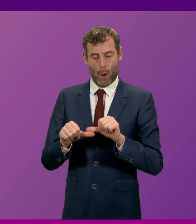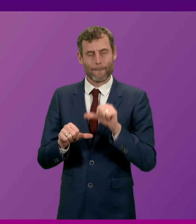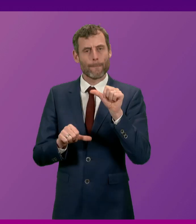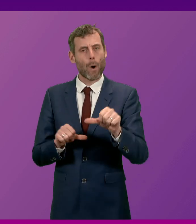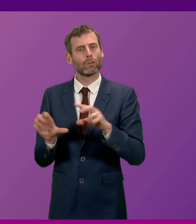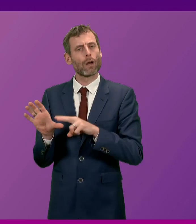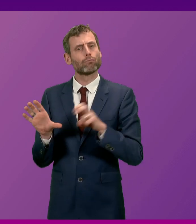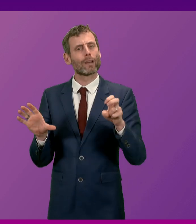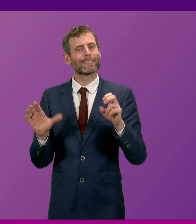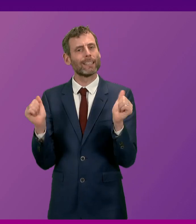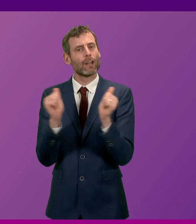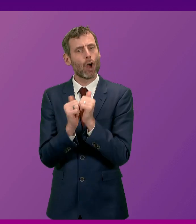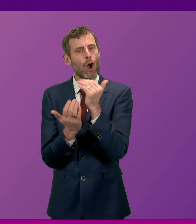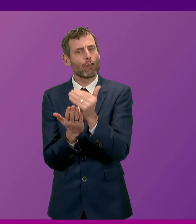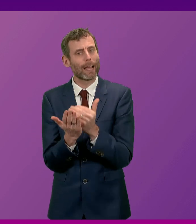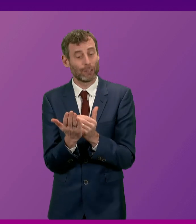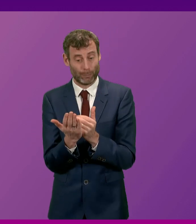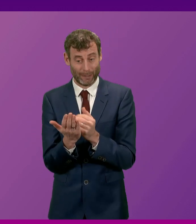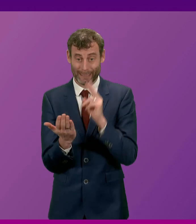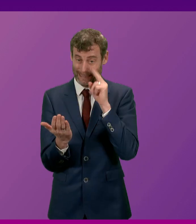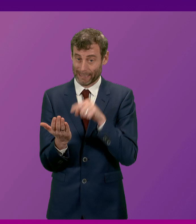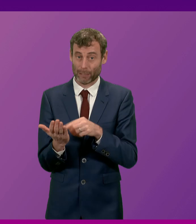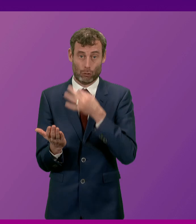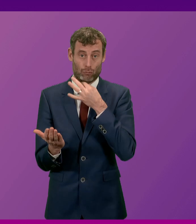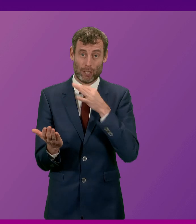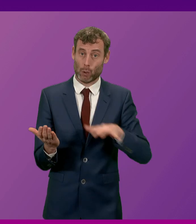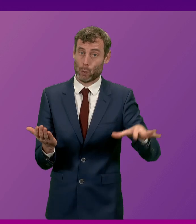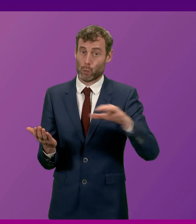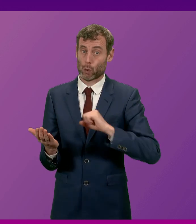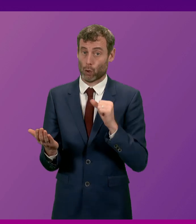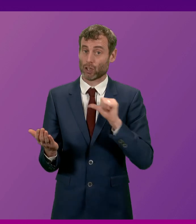deeply damaging. Prior to Brexit, farmers in this country had seven